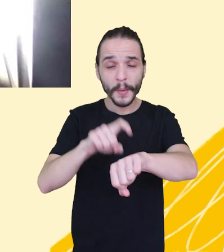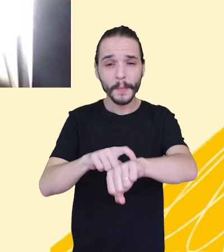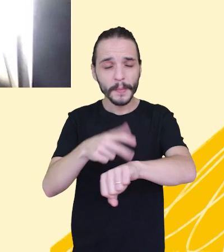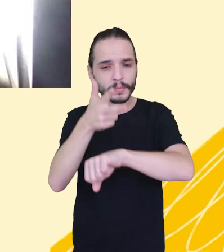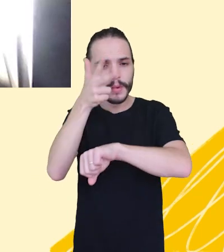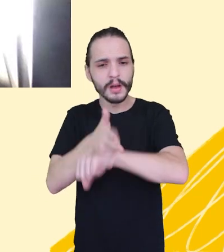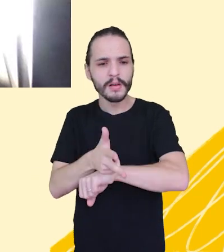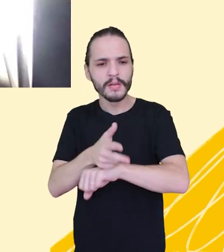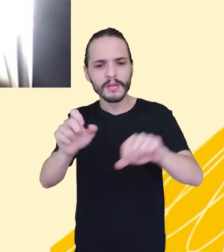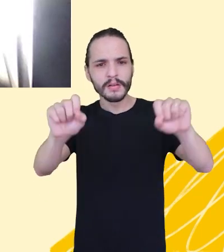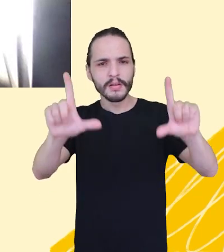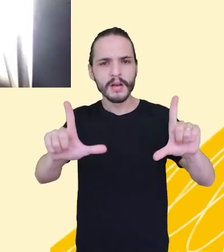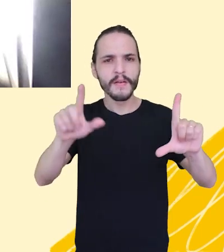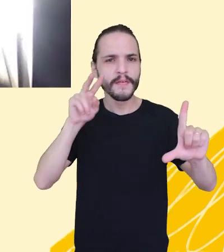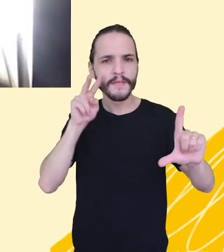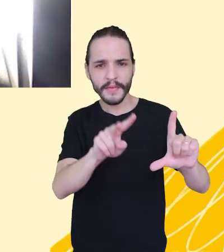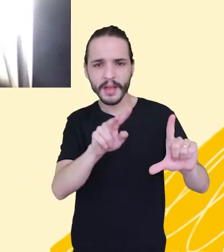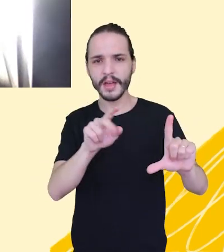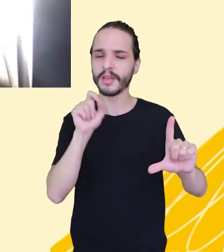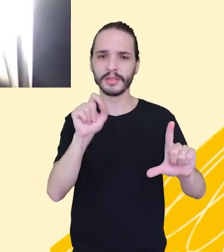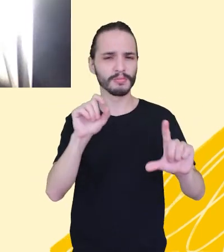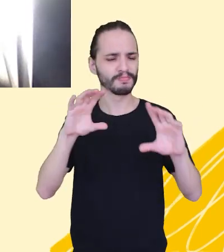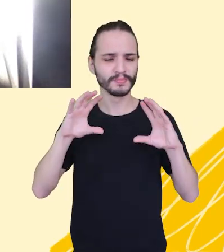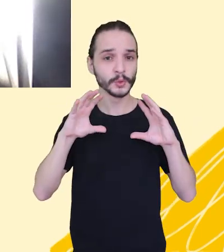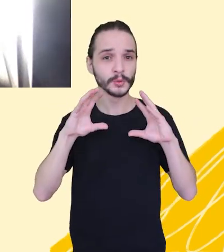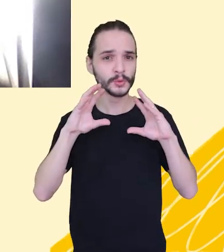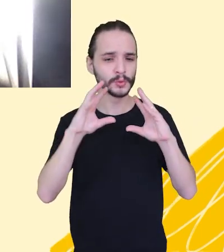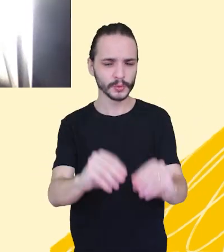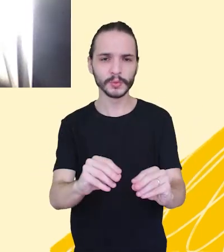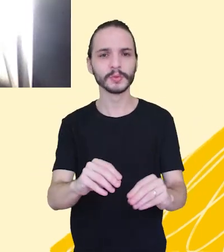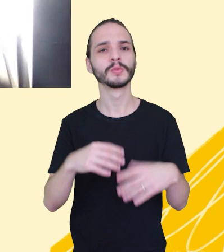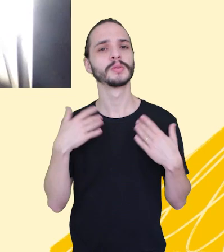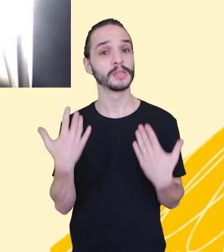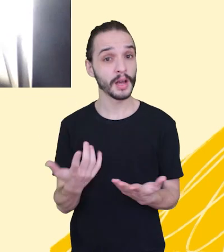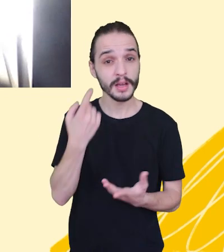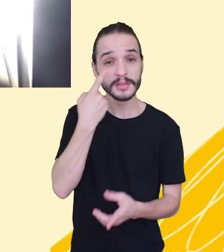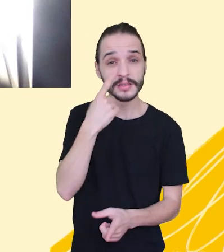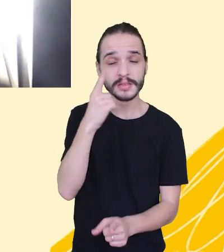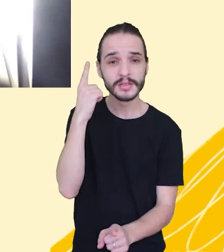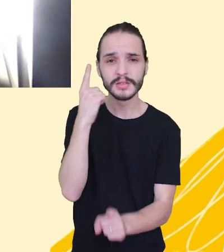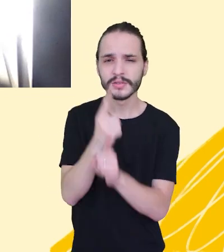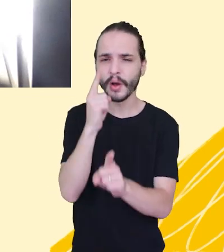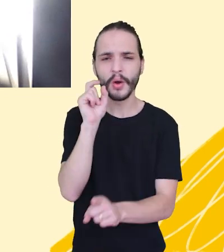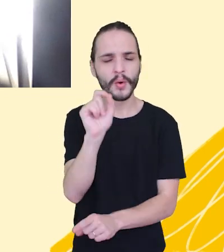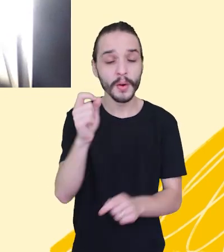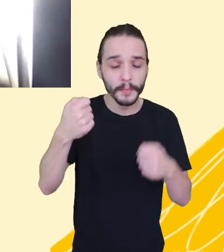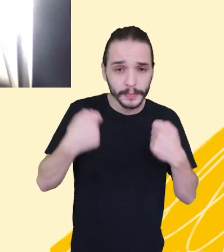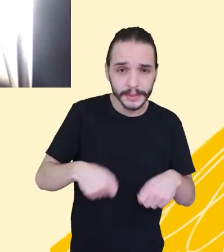and then to find out what's necessary and what's not.